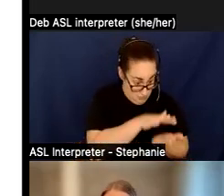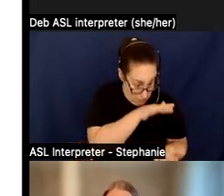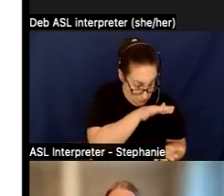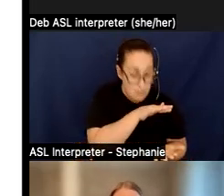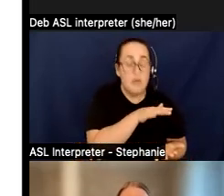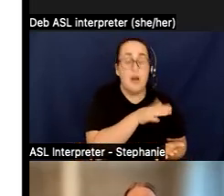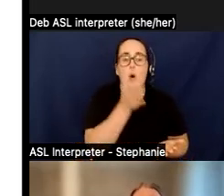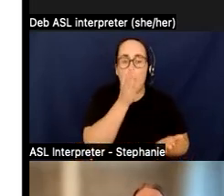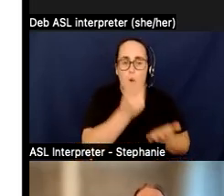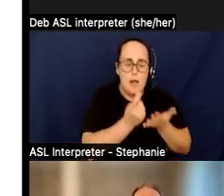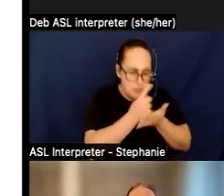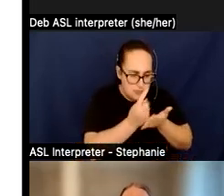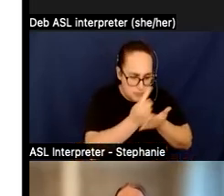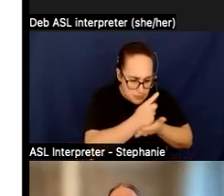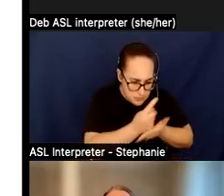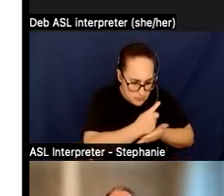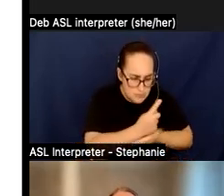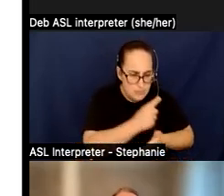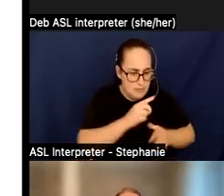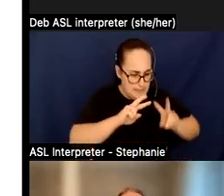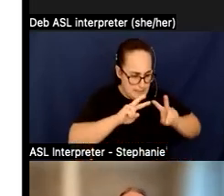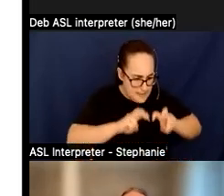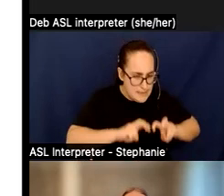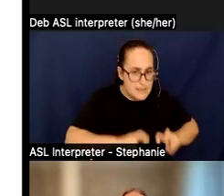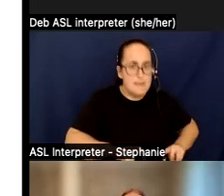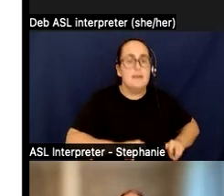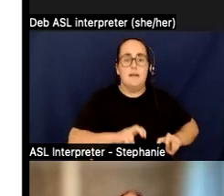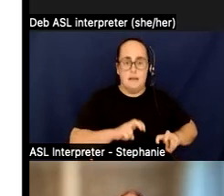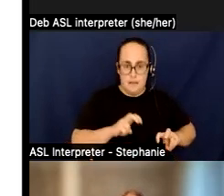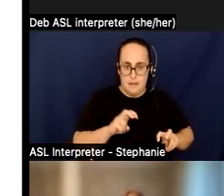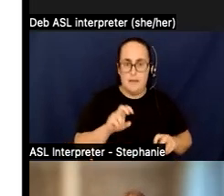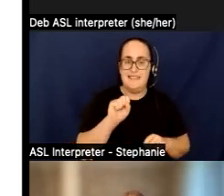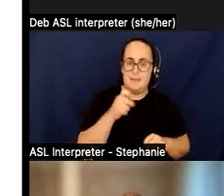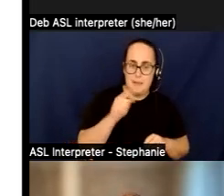will be read and evaluated, and then we are going to send out notifications in early November.